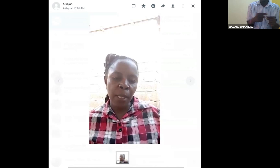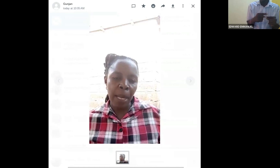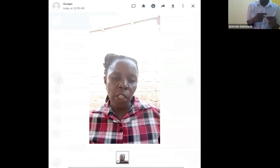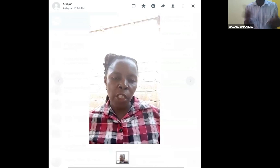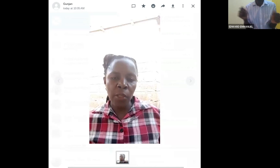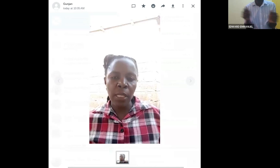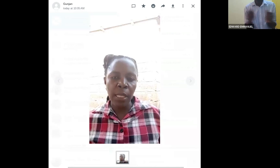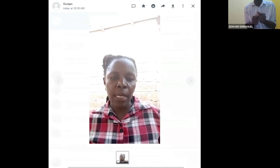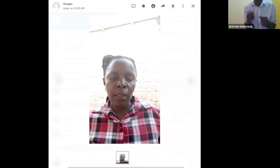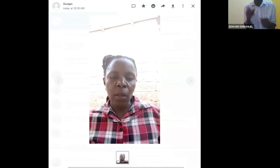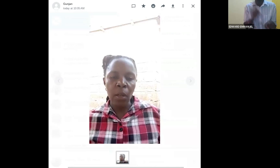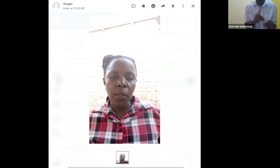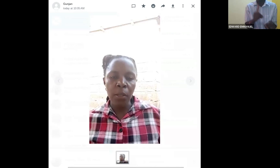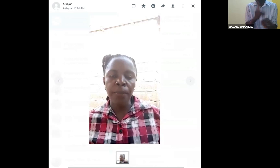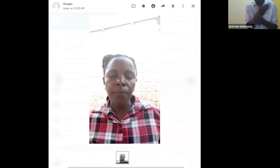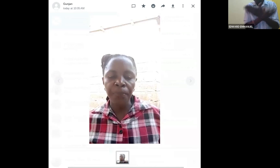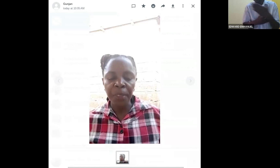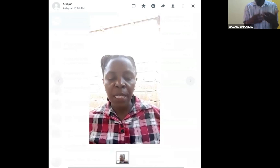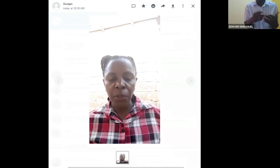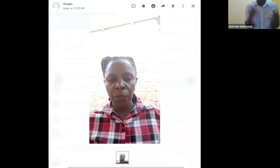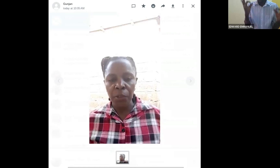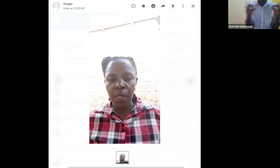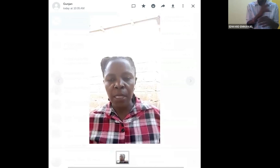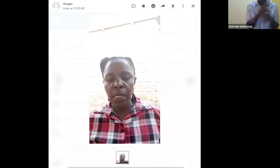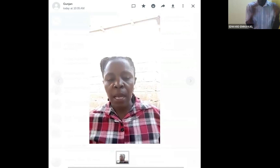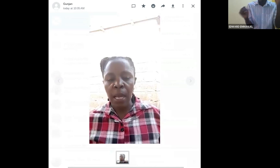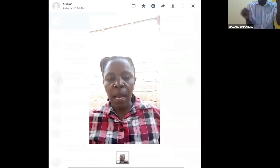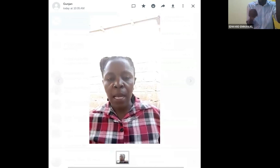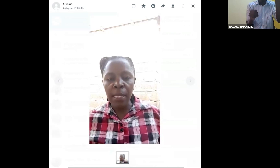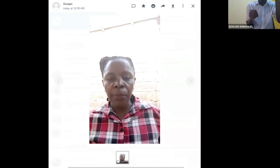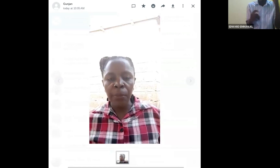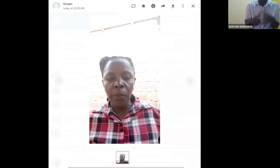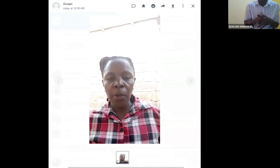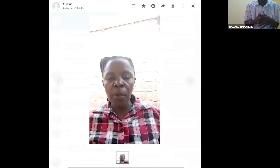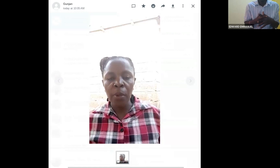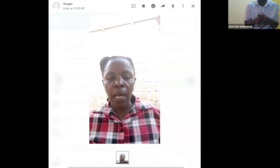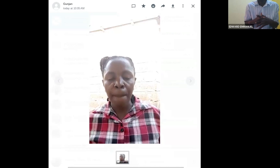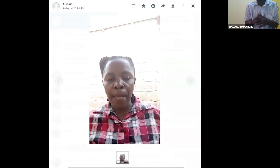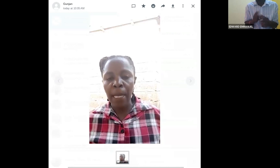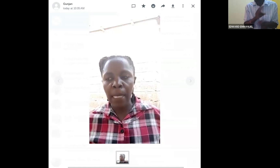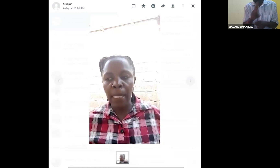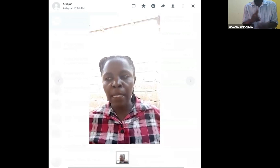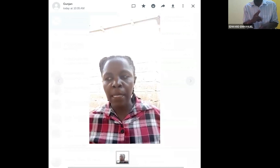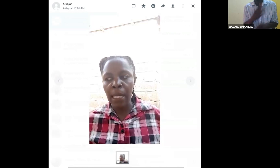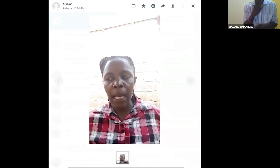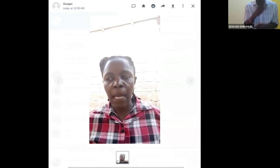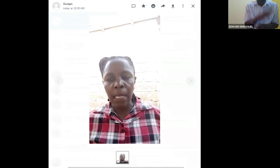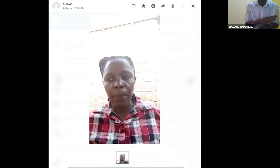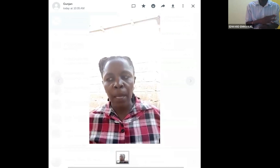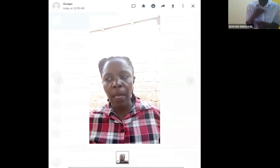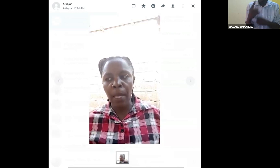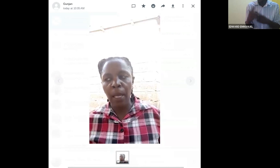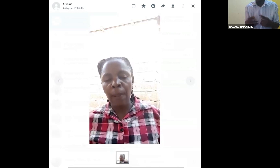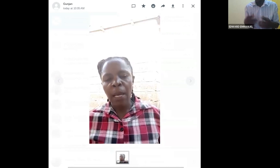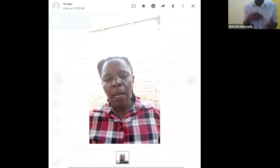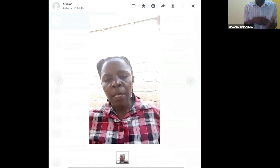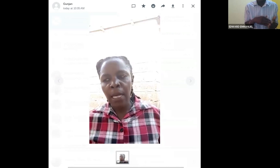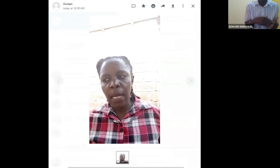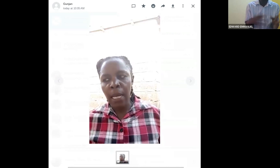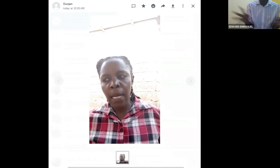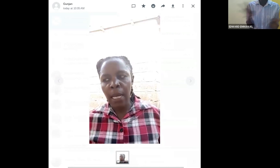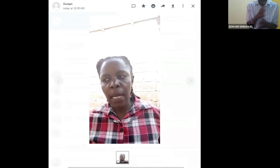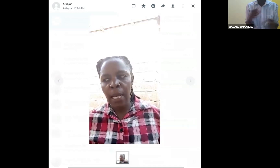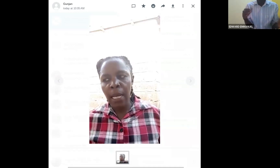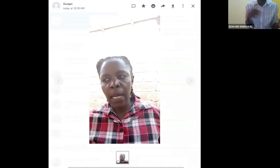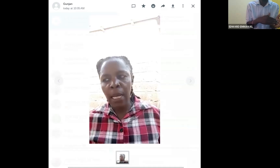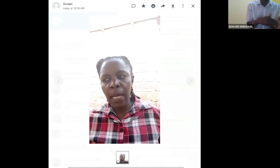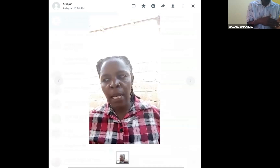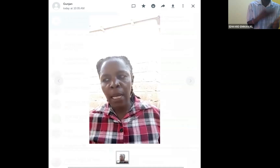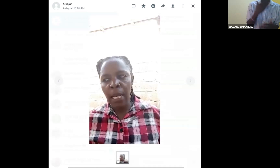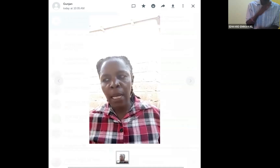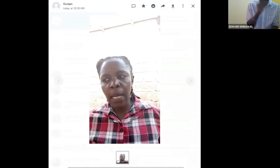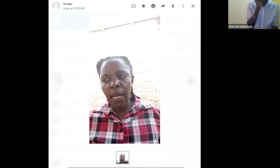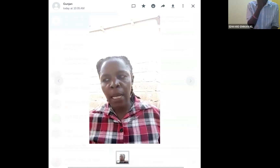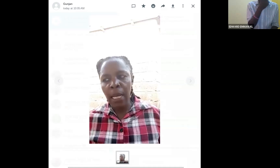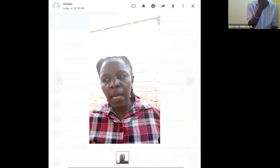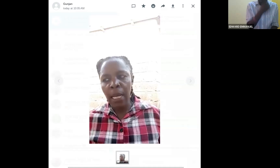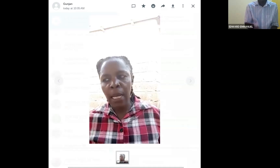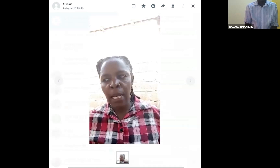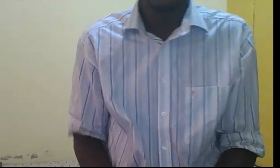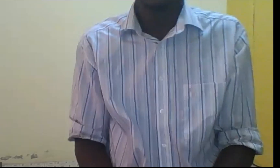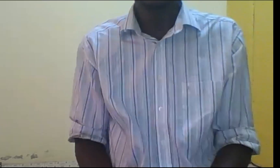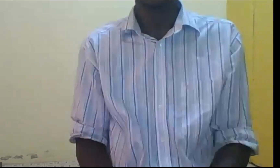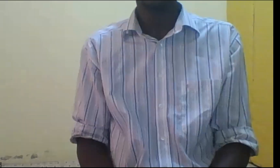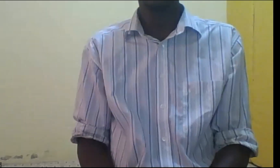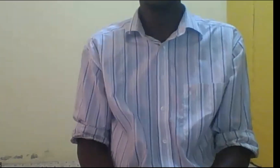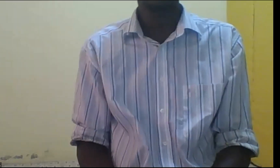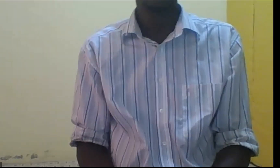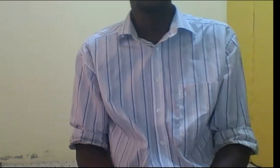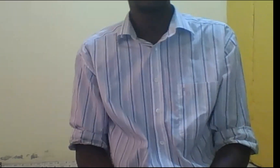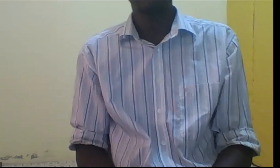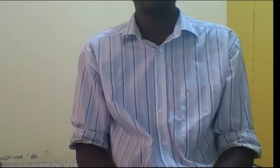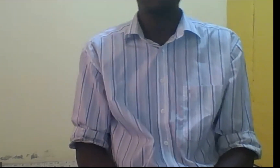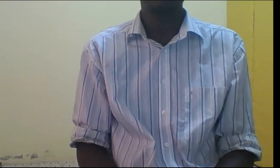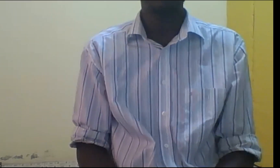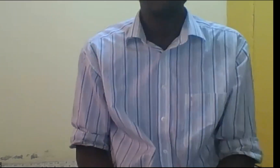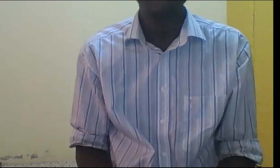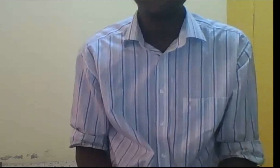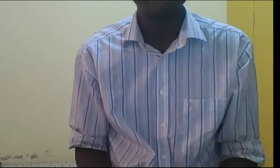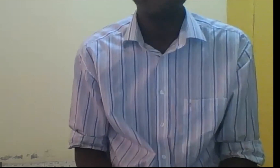They might draw them back to the margin, so that they can also start consuming these illicit Brussels campaign against drug and drug.